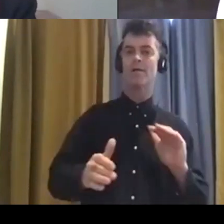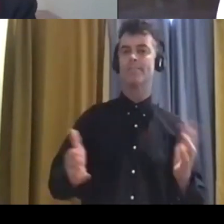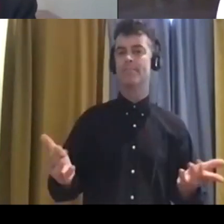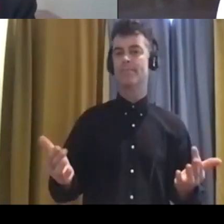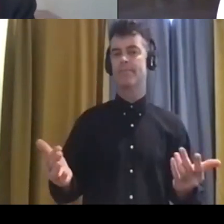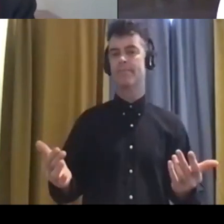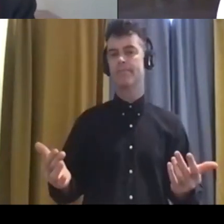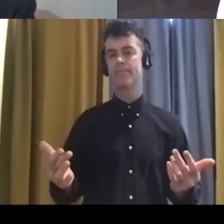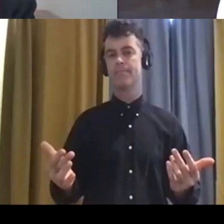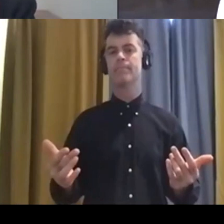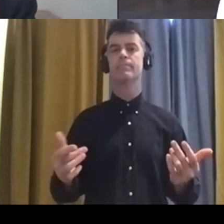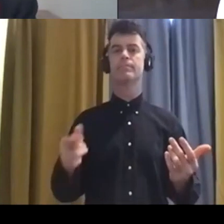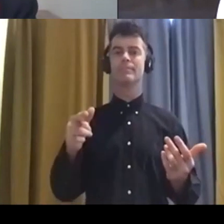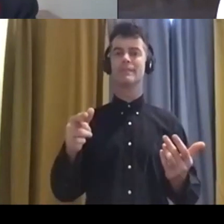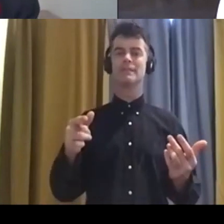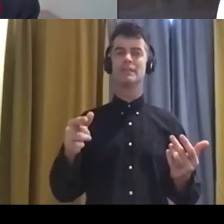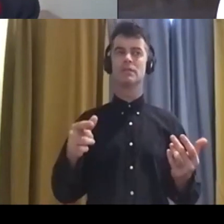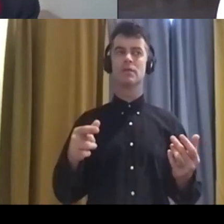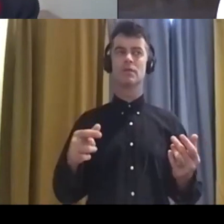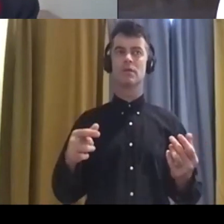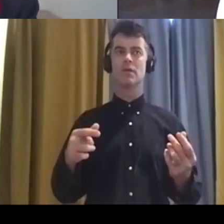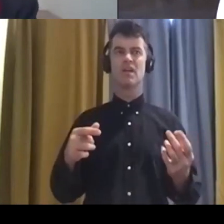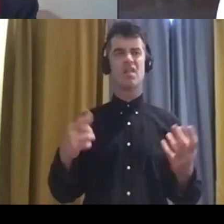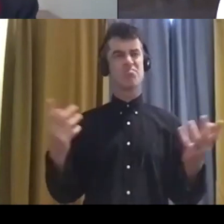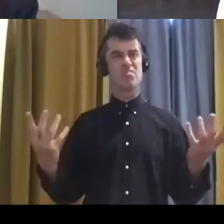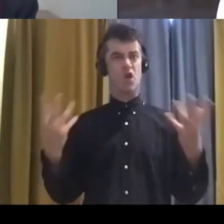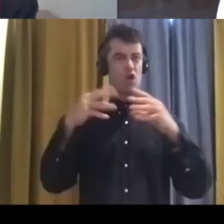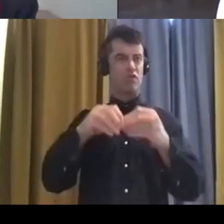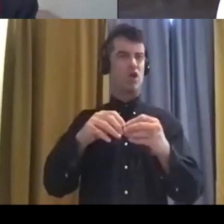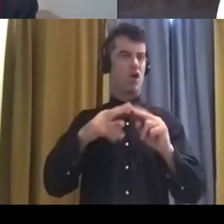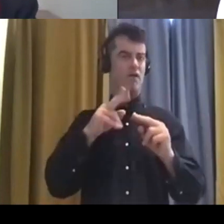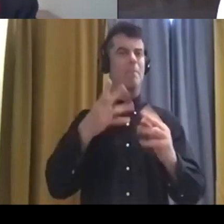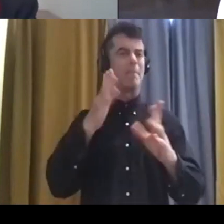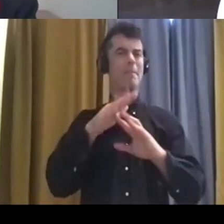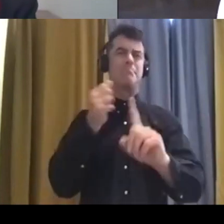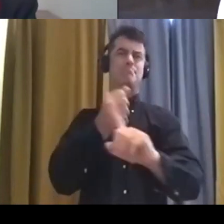kind of this convergence between the two but more more broadly as well around impact.